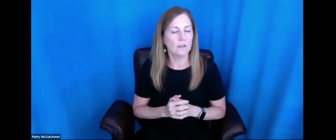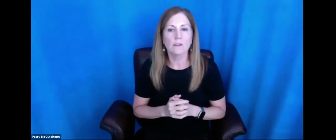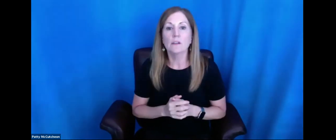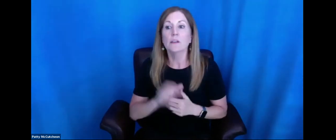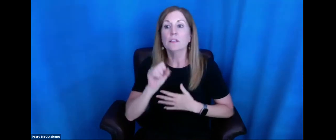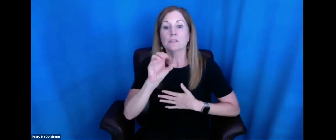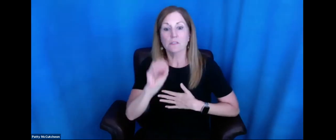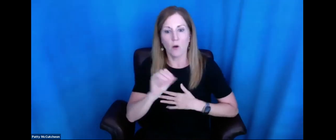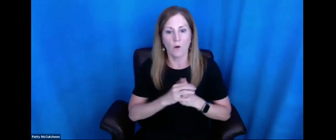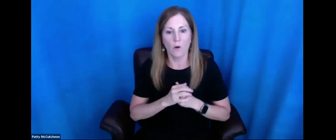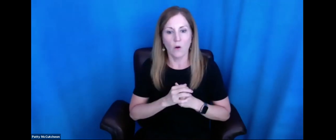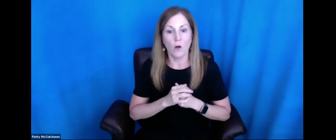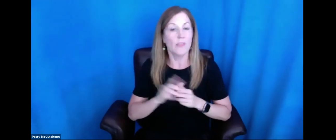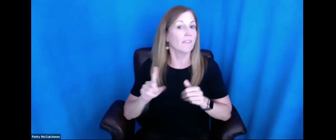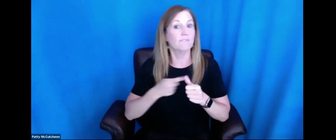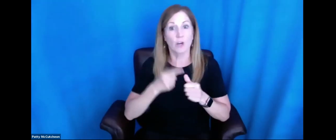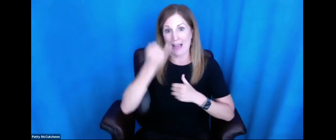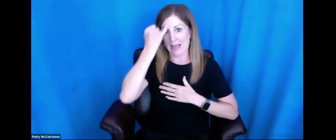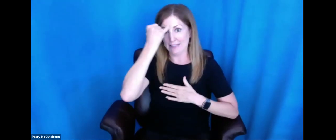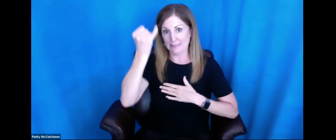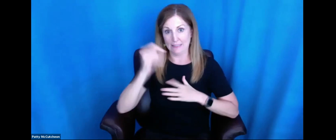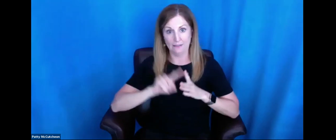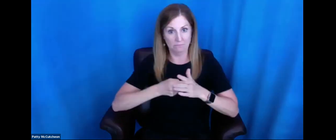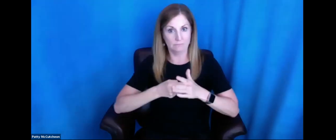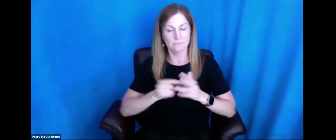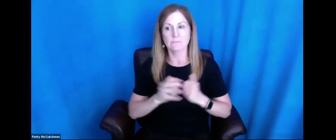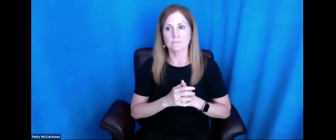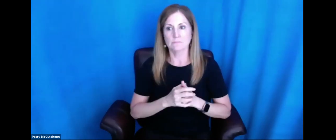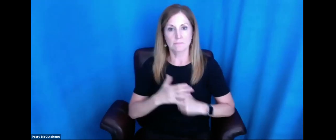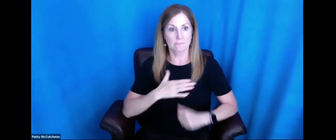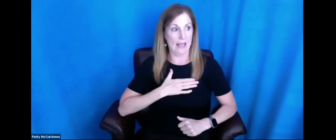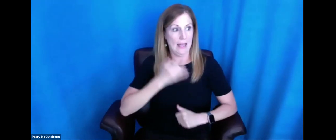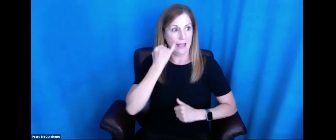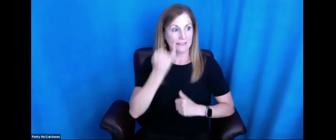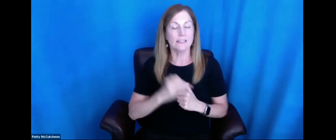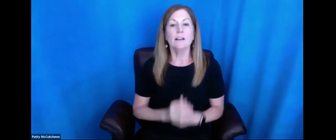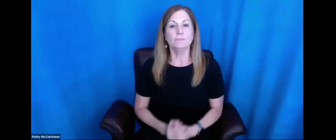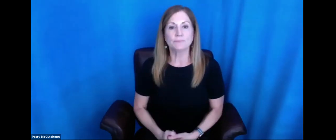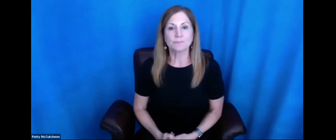So the original idea that we had, and I had, was to go